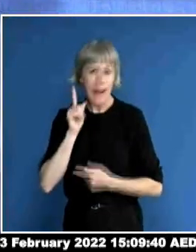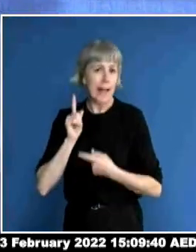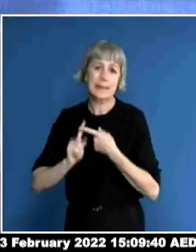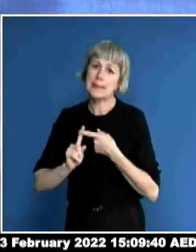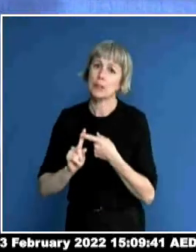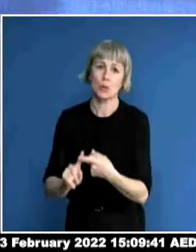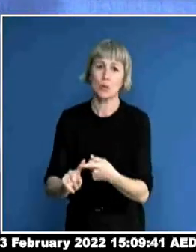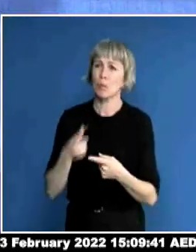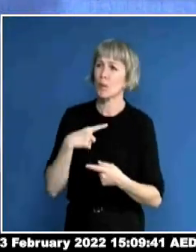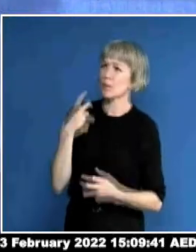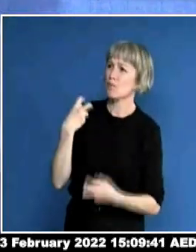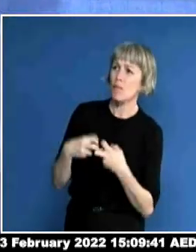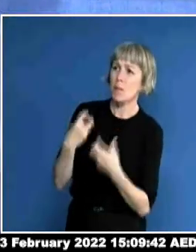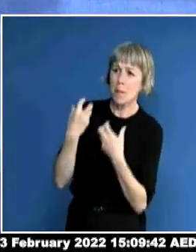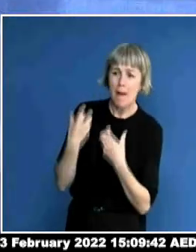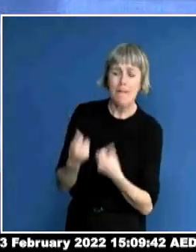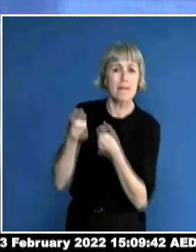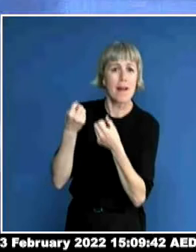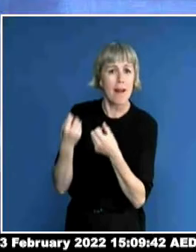Because the uncertainty was impacting my health.